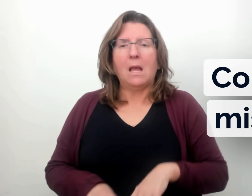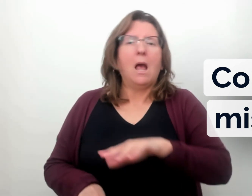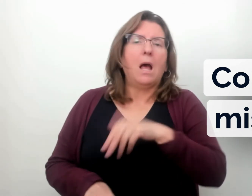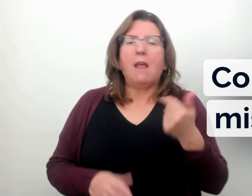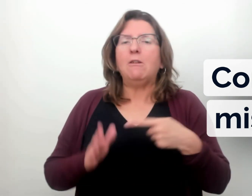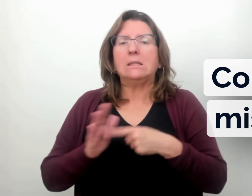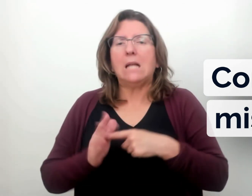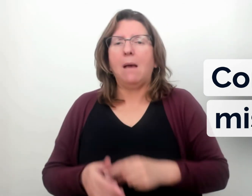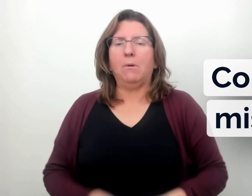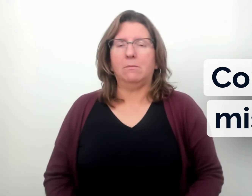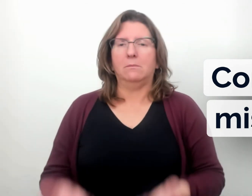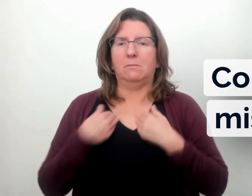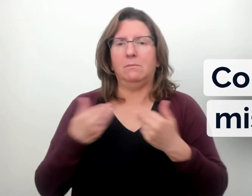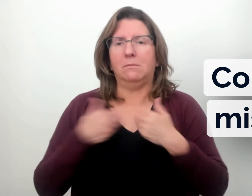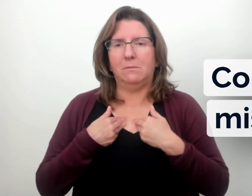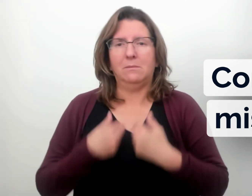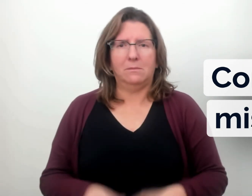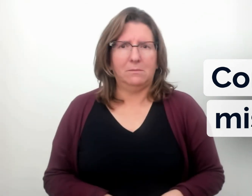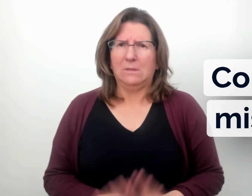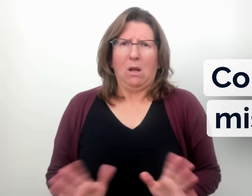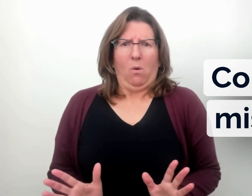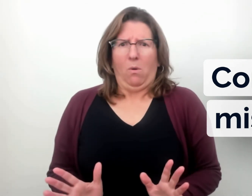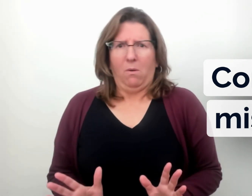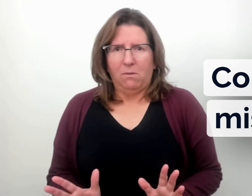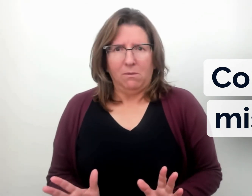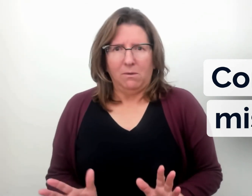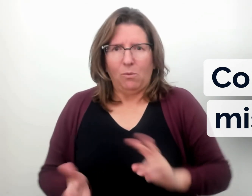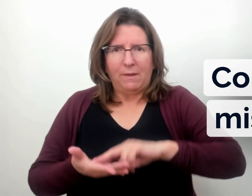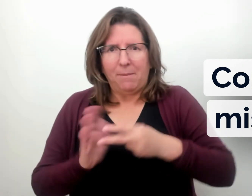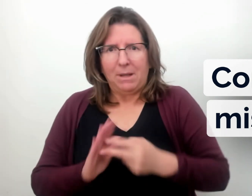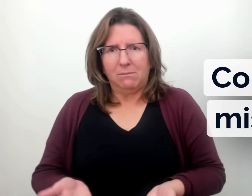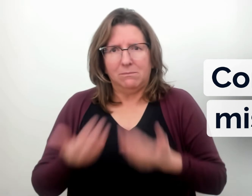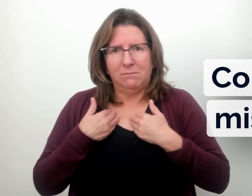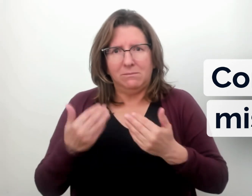This is another incorrect sign . . . I don't actually know what is meant by that . . .